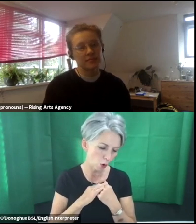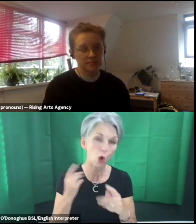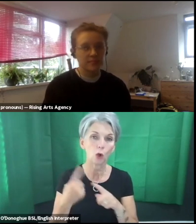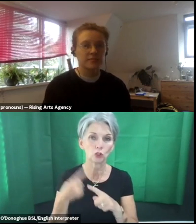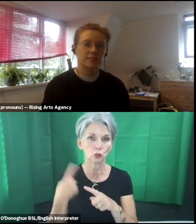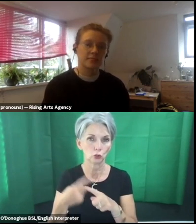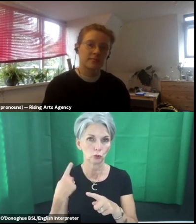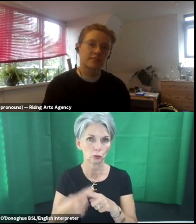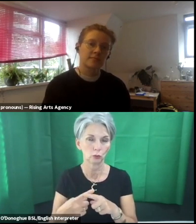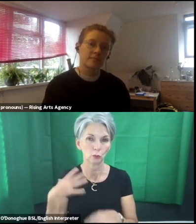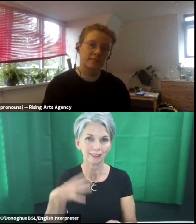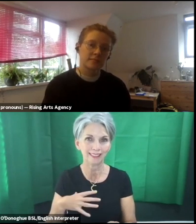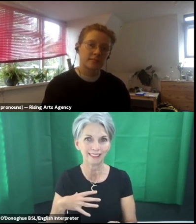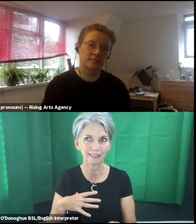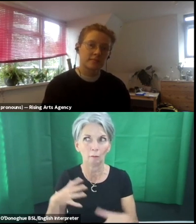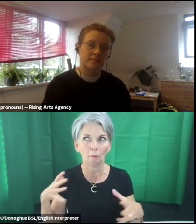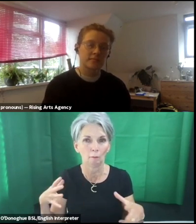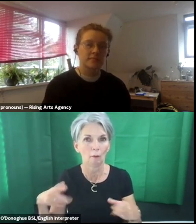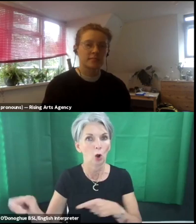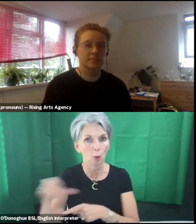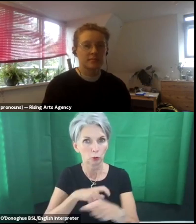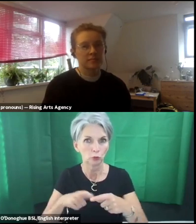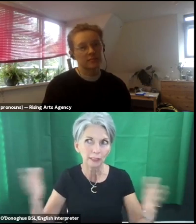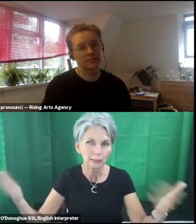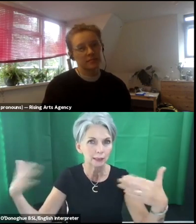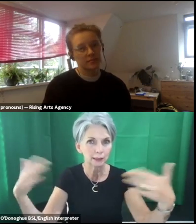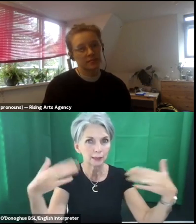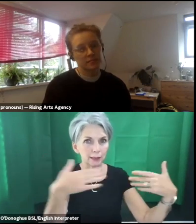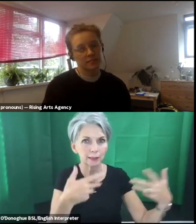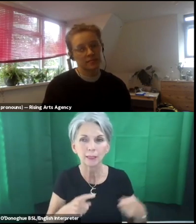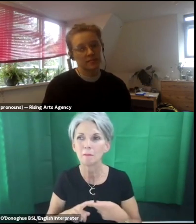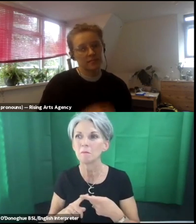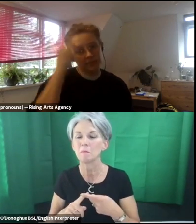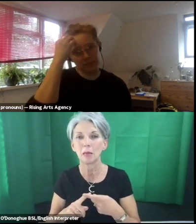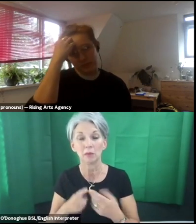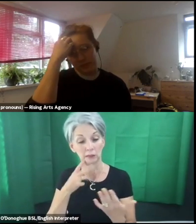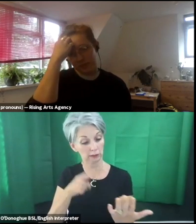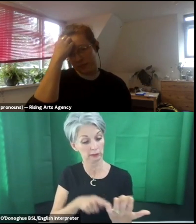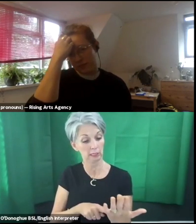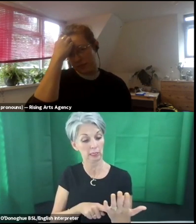where we need a large community call-out. So a message that might be typically appearing in member defence might be,